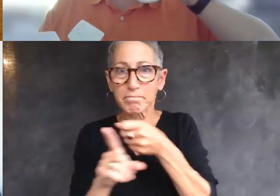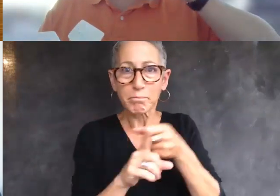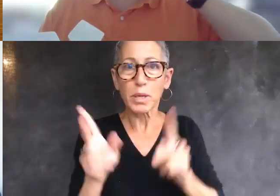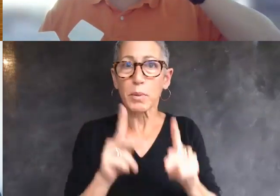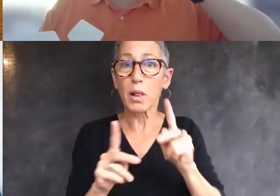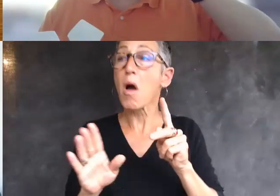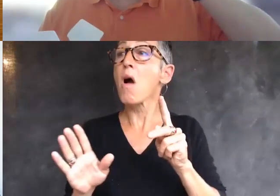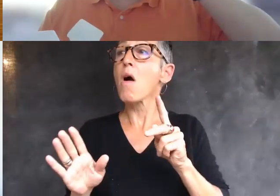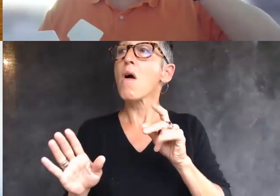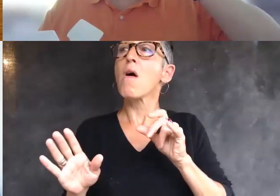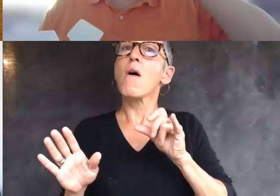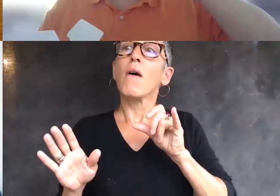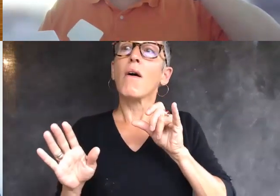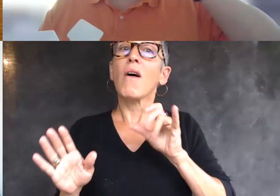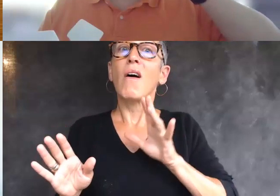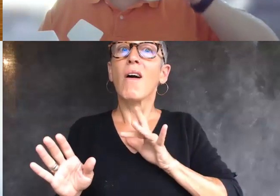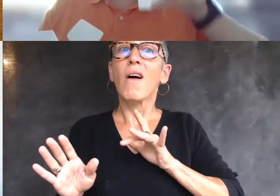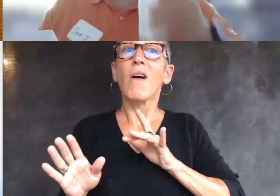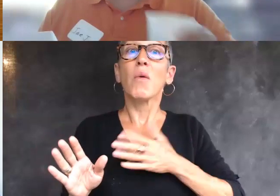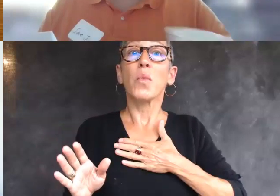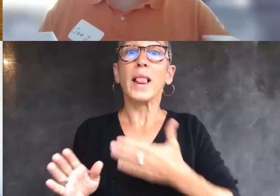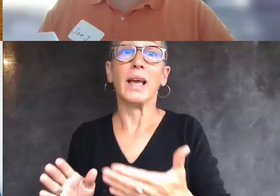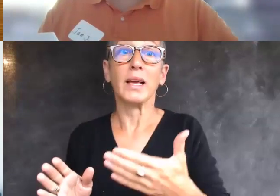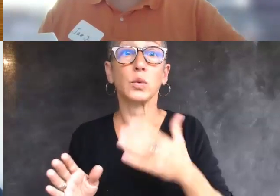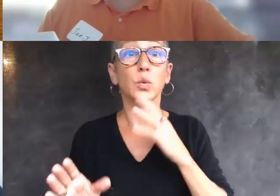and have not done as good a job in the field that I represent.